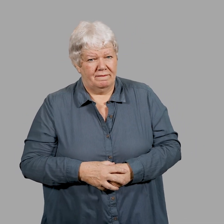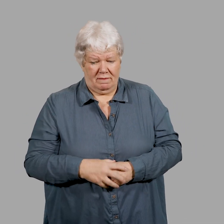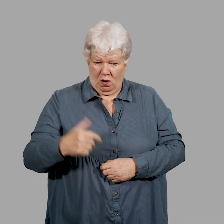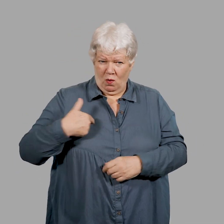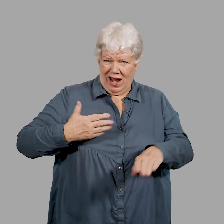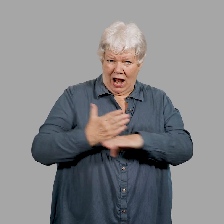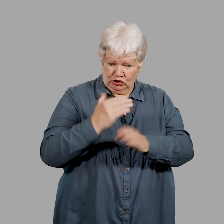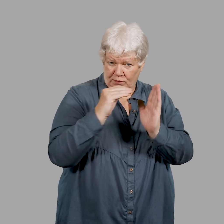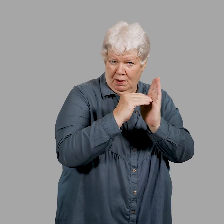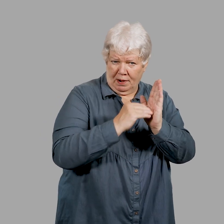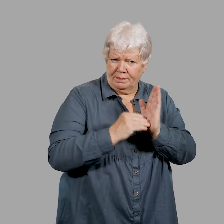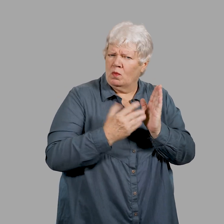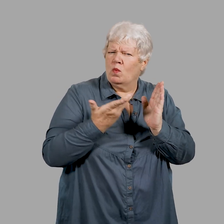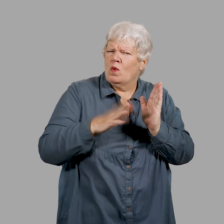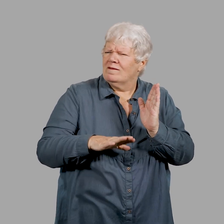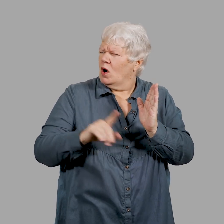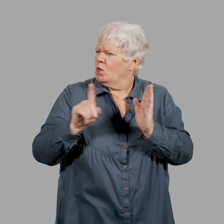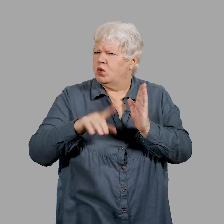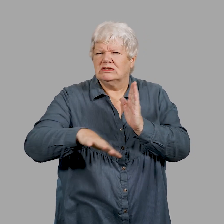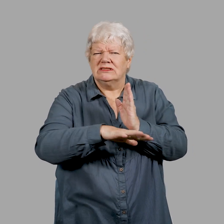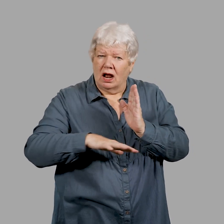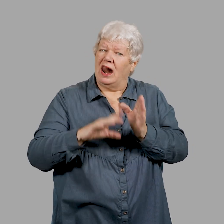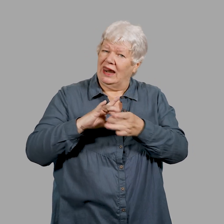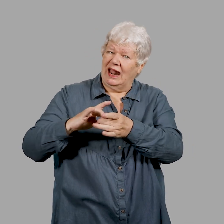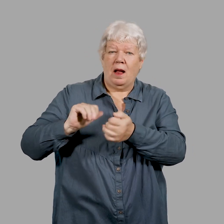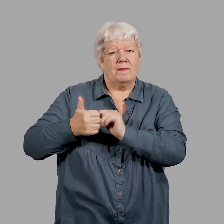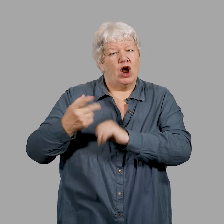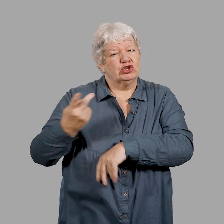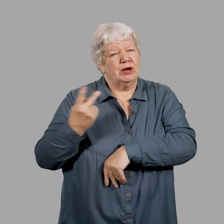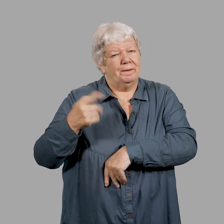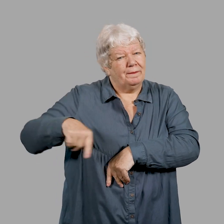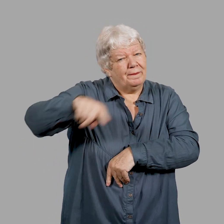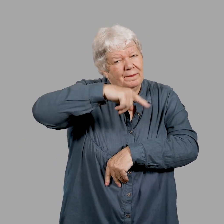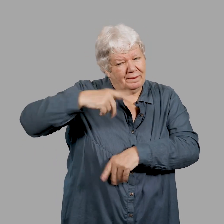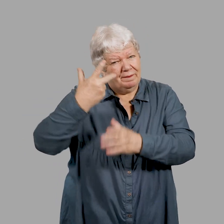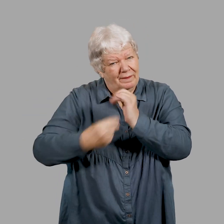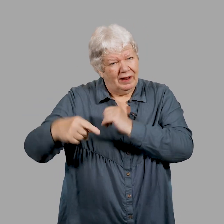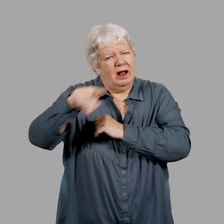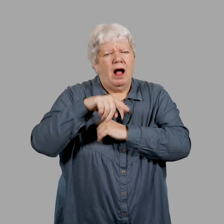Our actions are contextualised for our partnership needs,